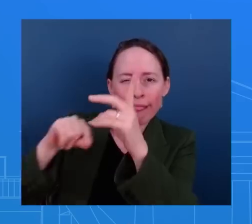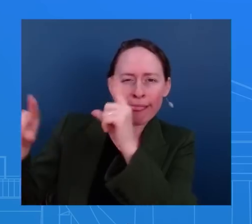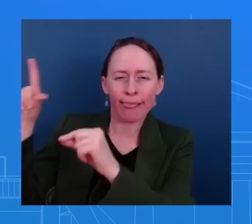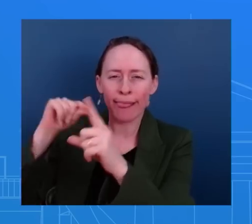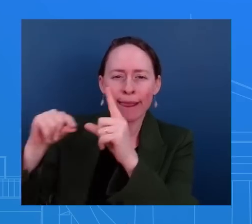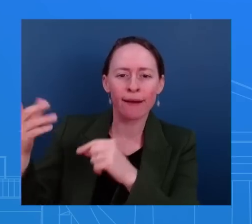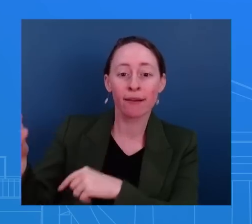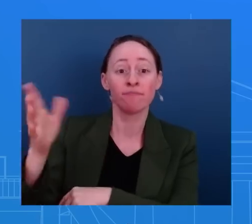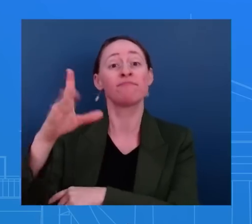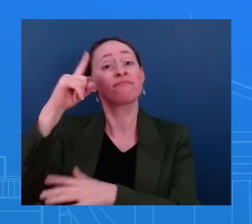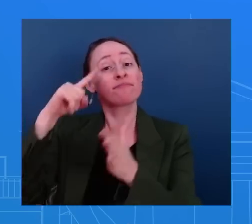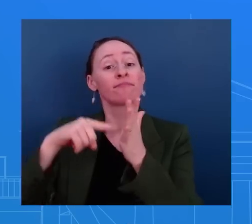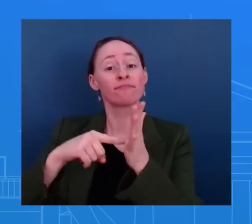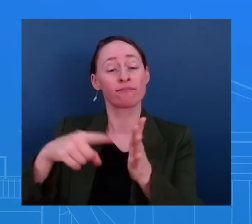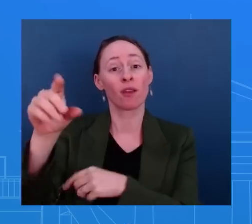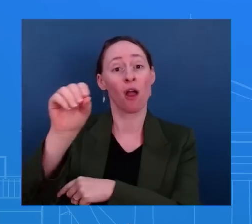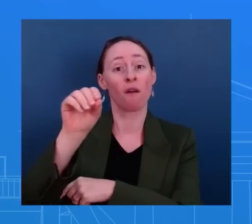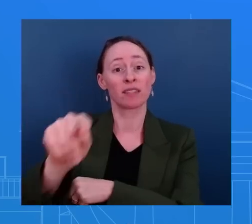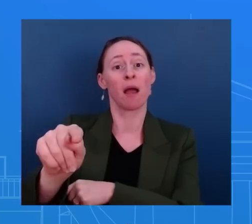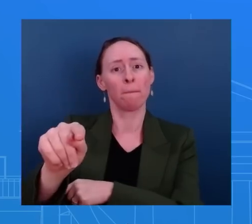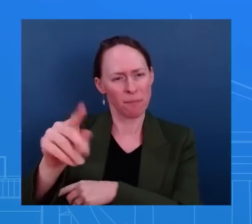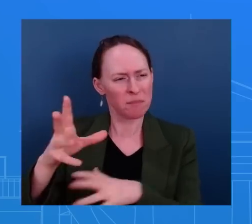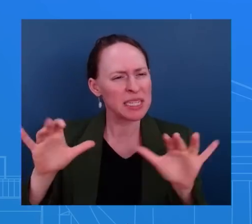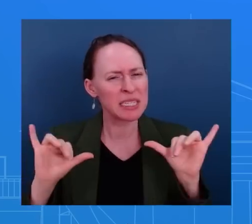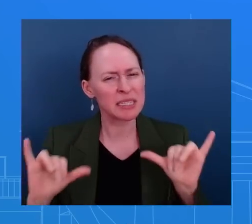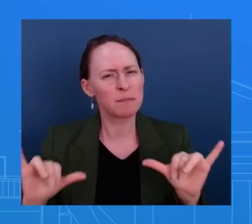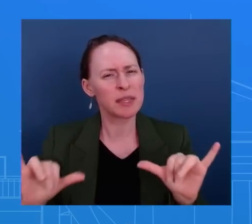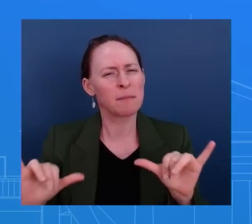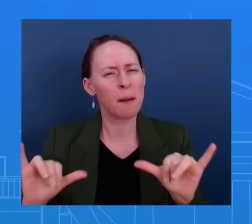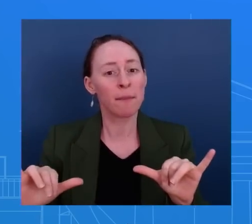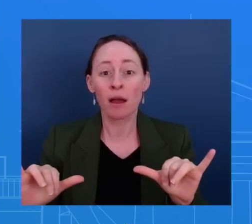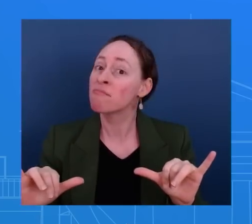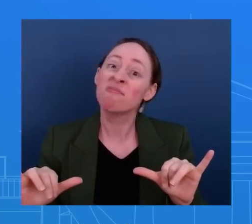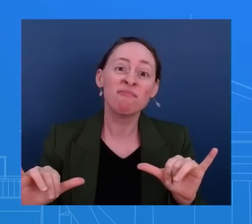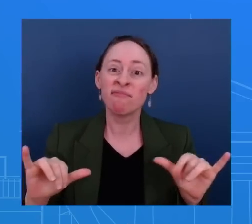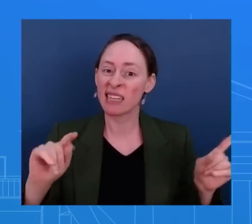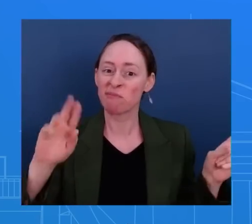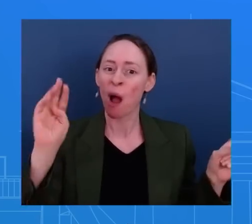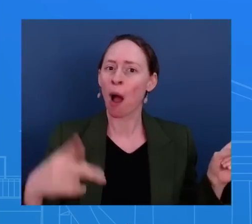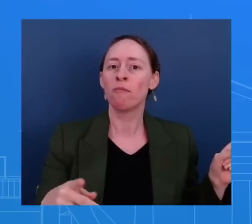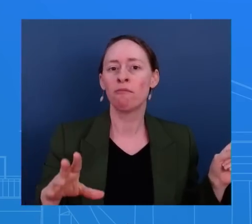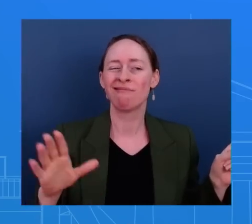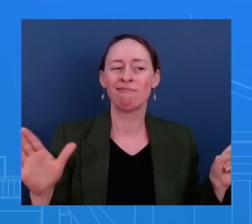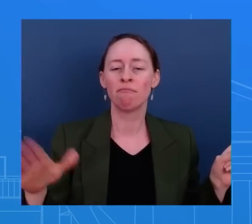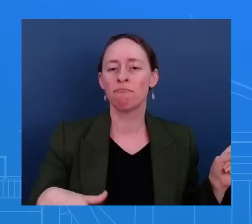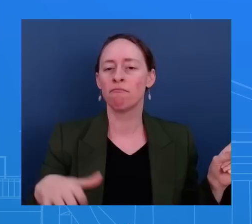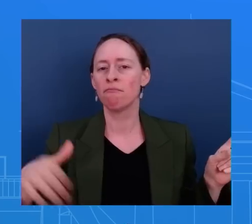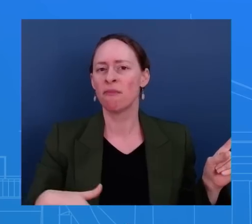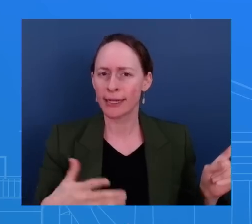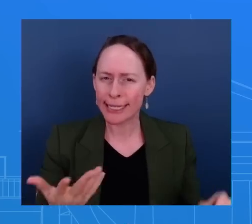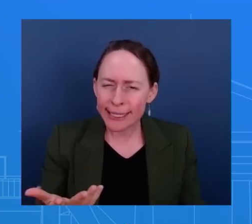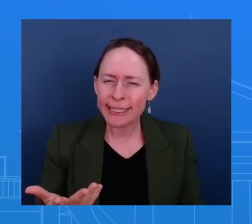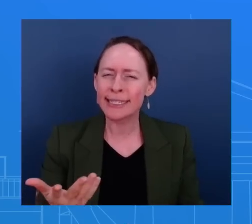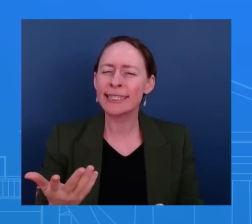whom the Trump administration left behind; ensure workers have the freedom to join a union, which the Trump administration undermined.